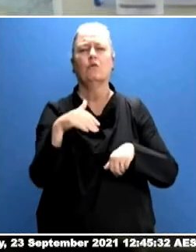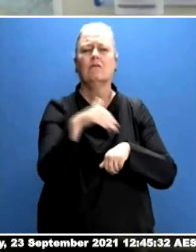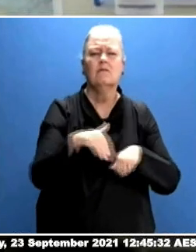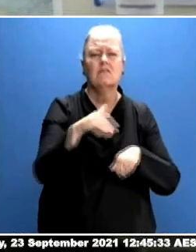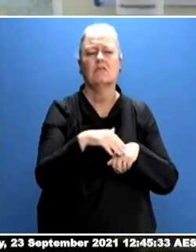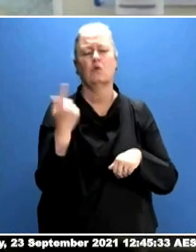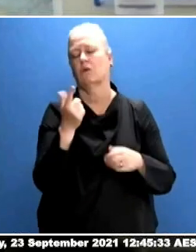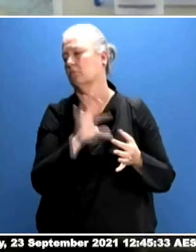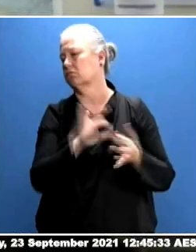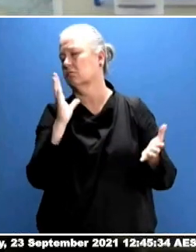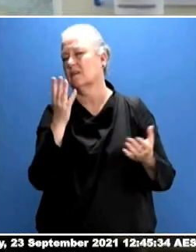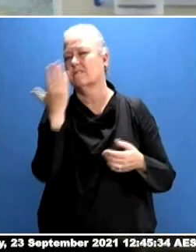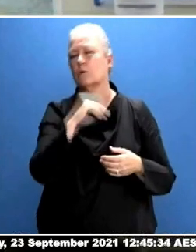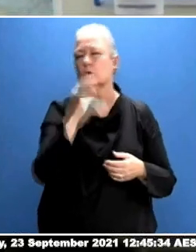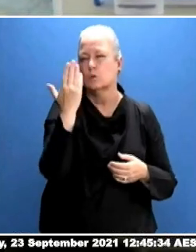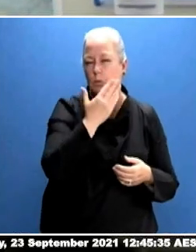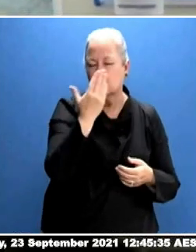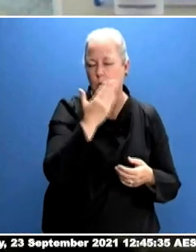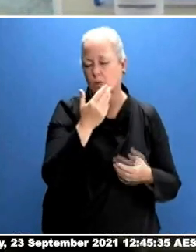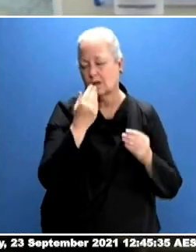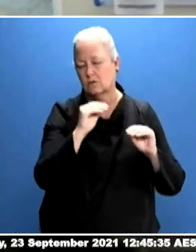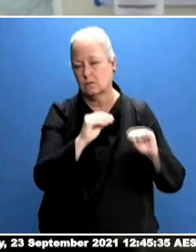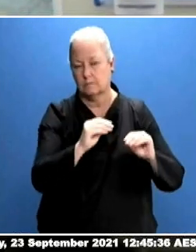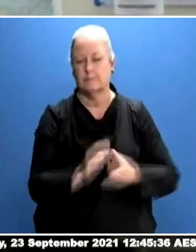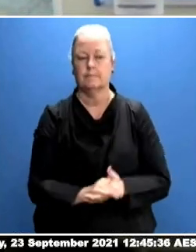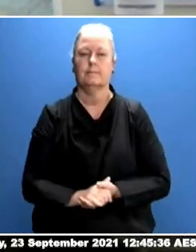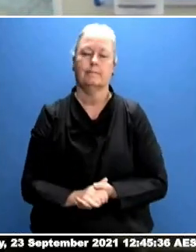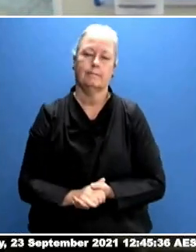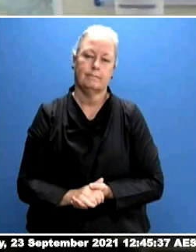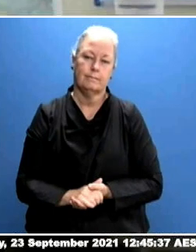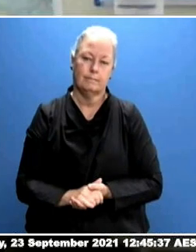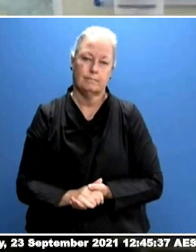It's a similar context in the NT, for example, with children in detention